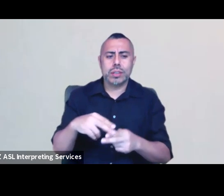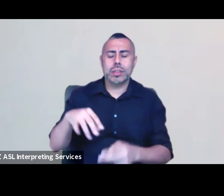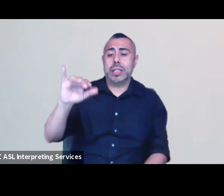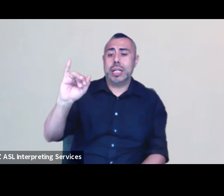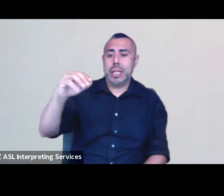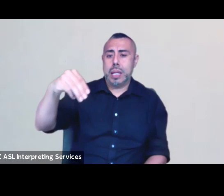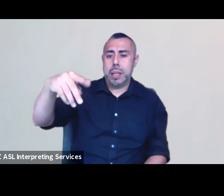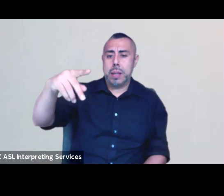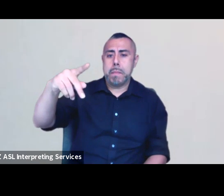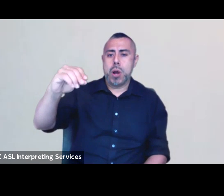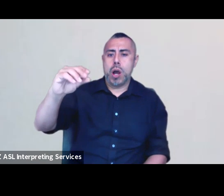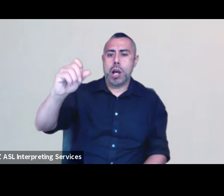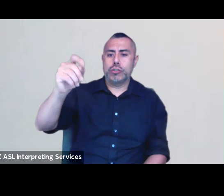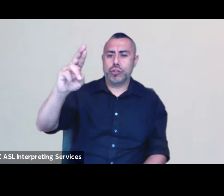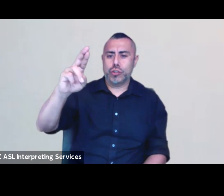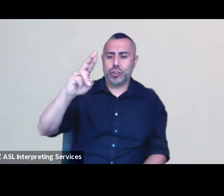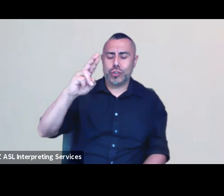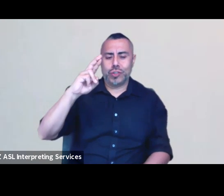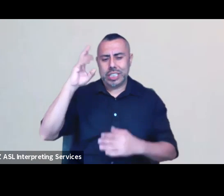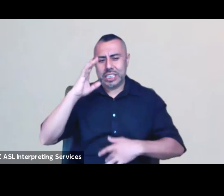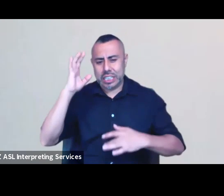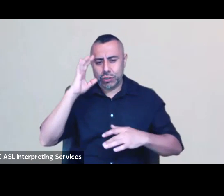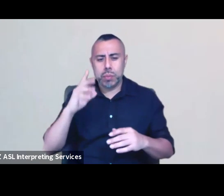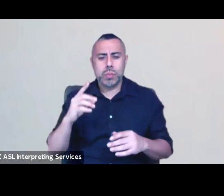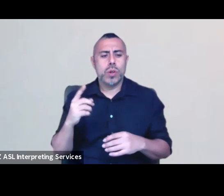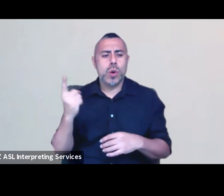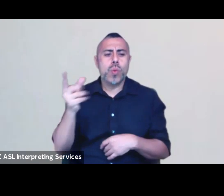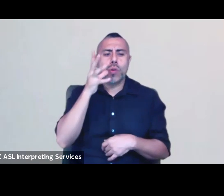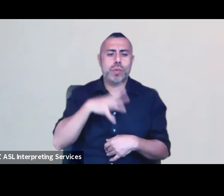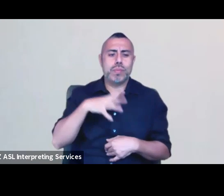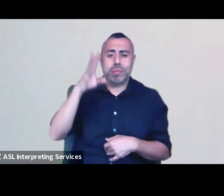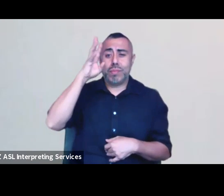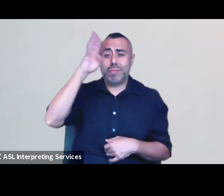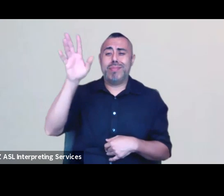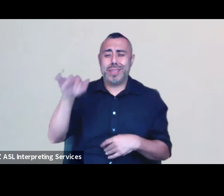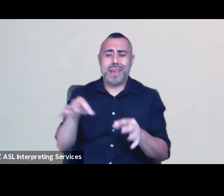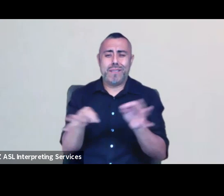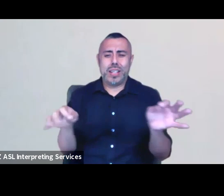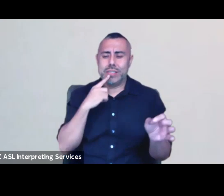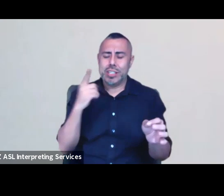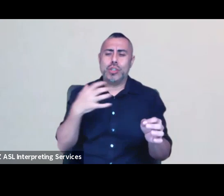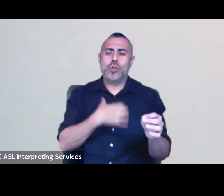wishes she'd called it, imposter experience. Imposter experience makes us doubt